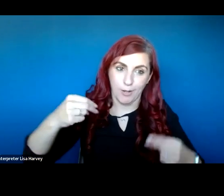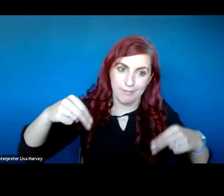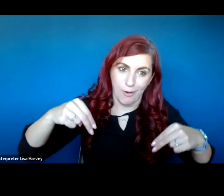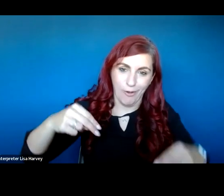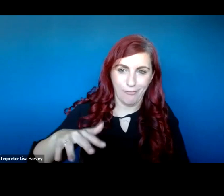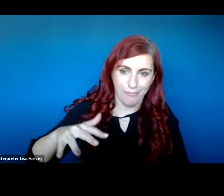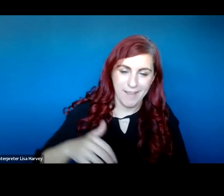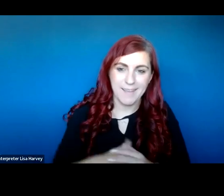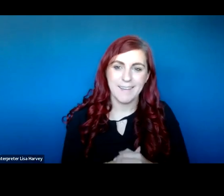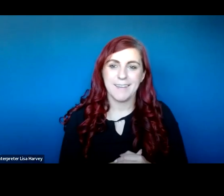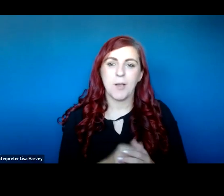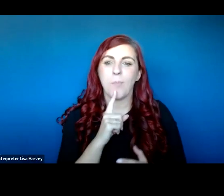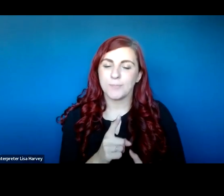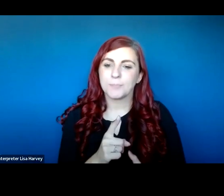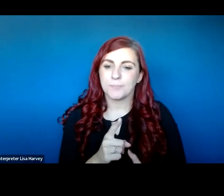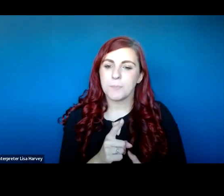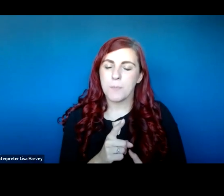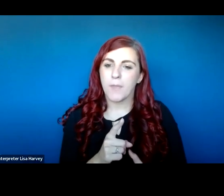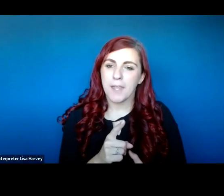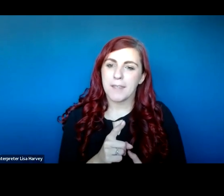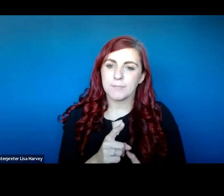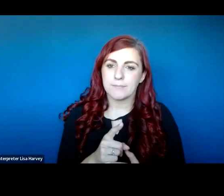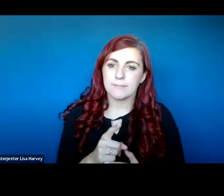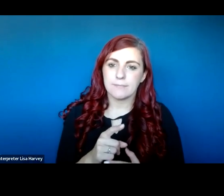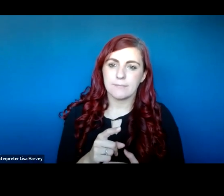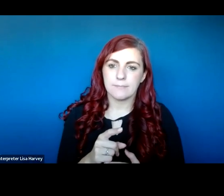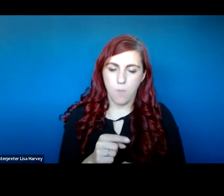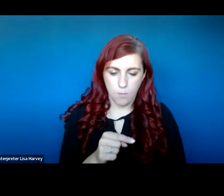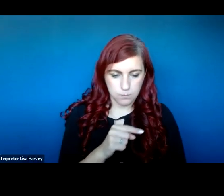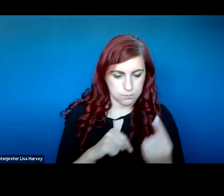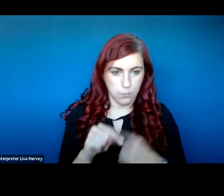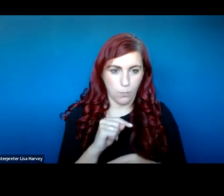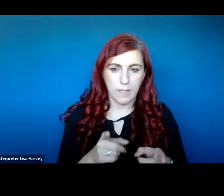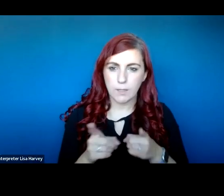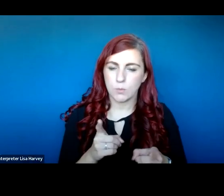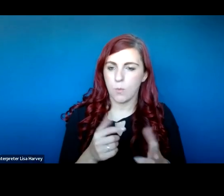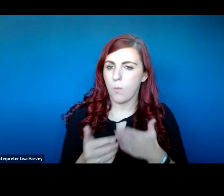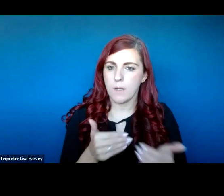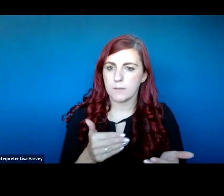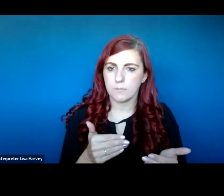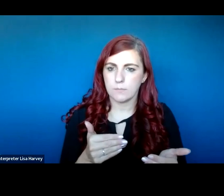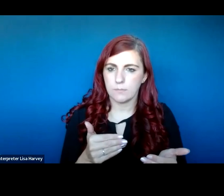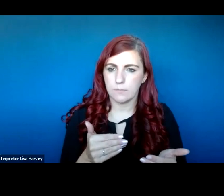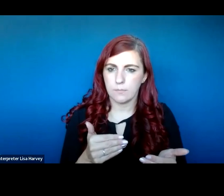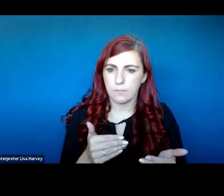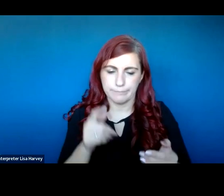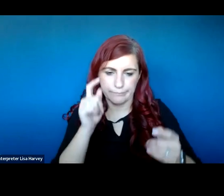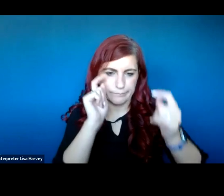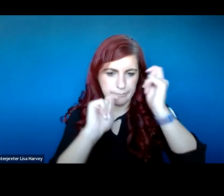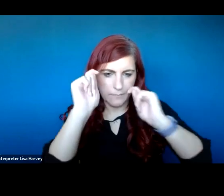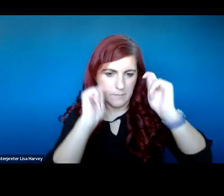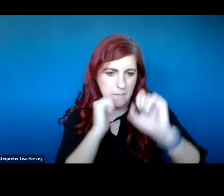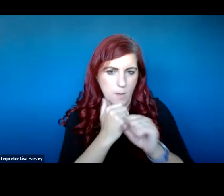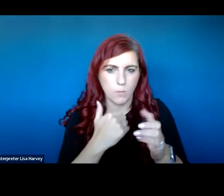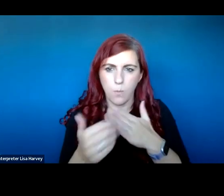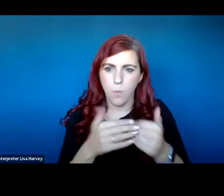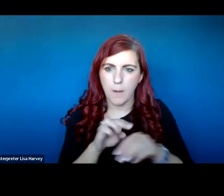So what we do really is we look at what our people are after and need.